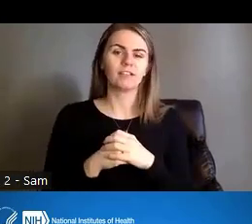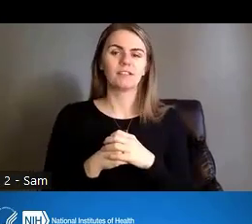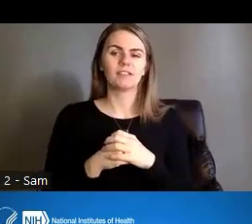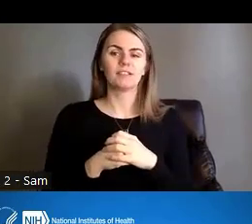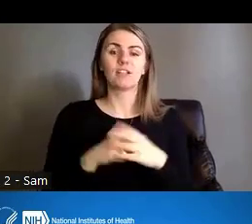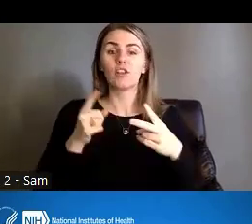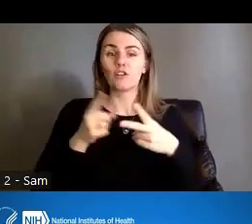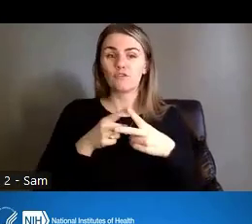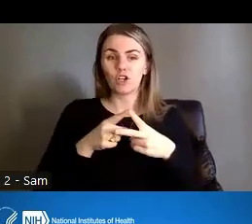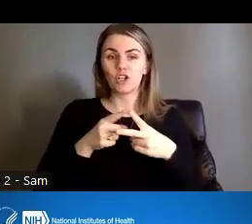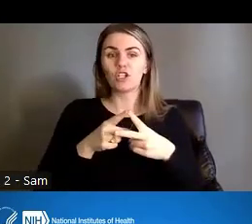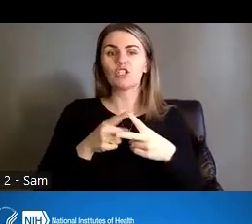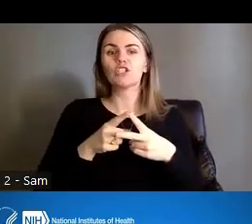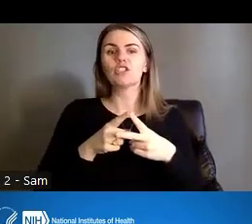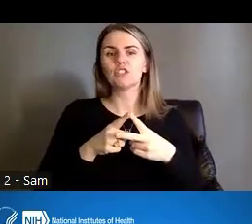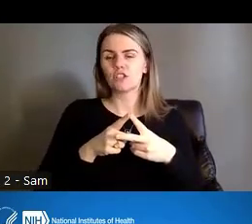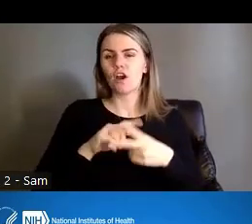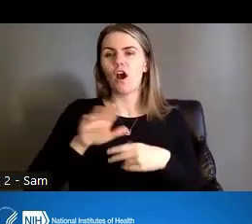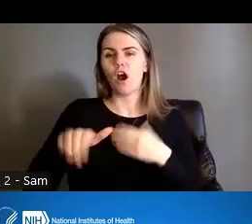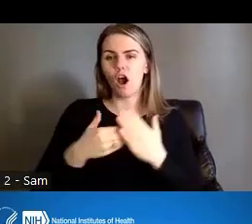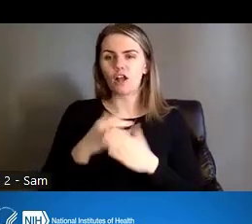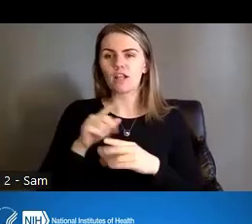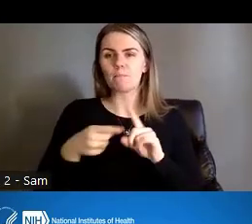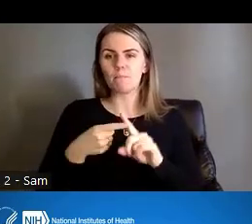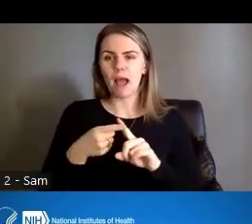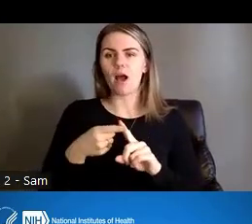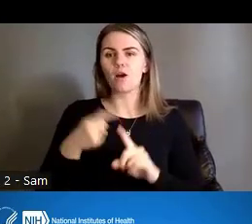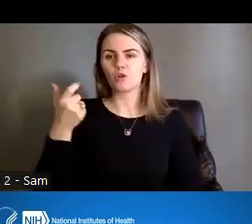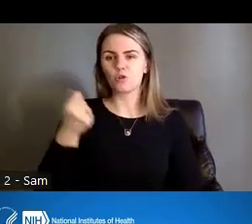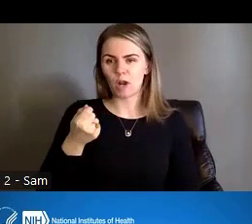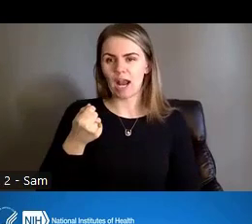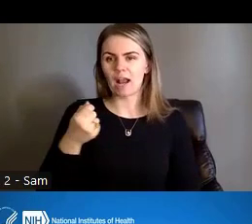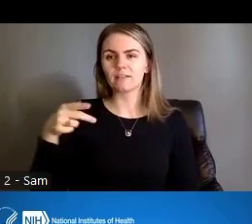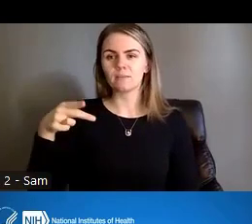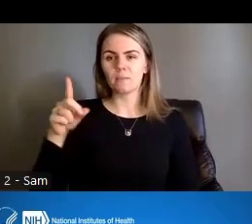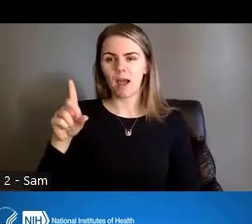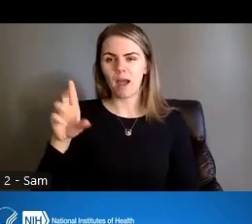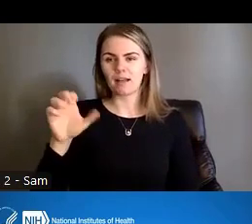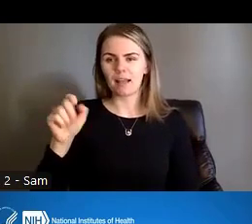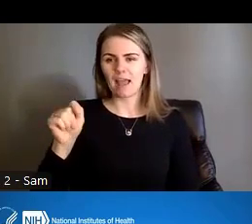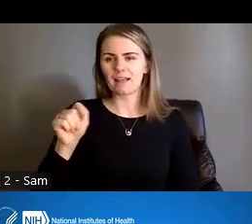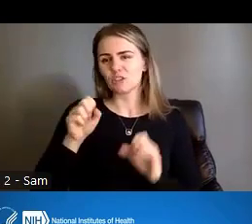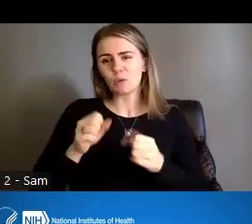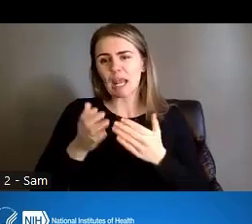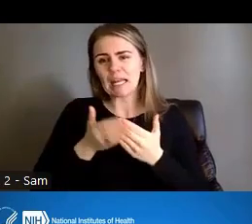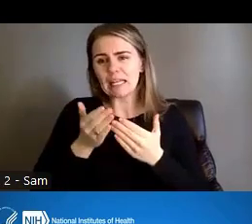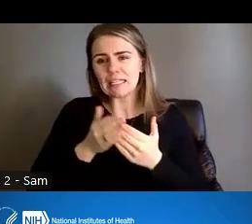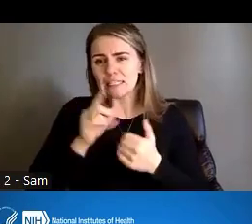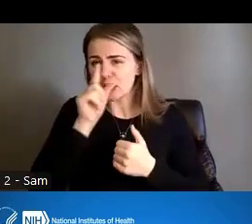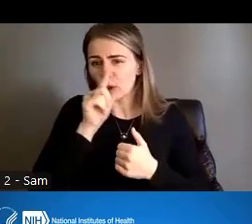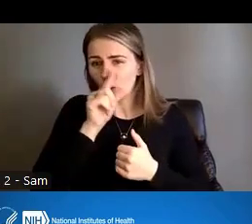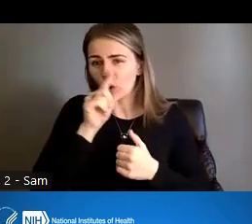You can Google this pretty easily, but again, I will find it, and I will put it in chat.